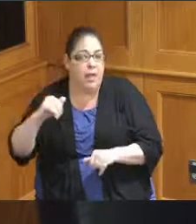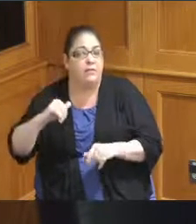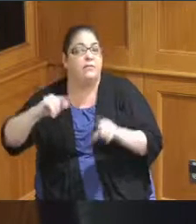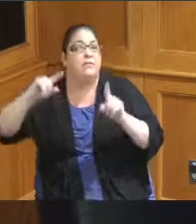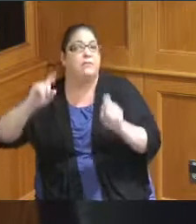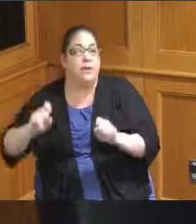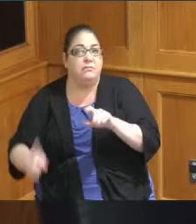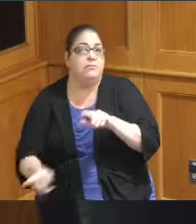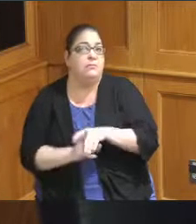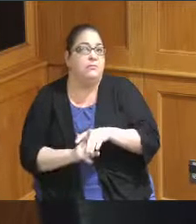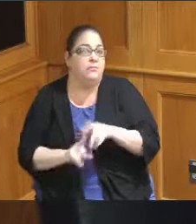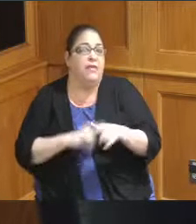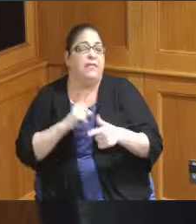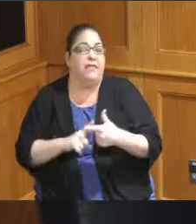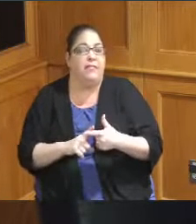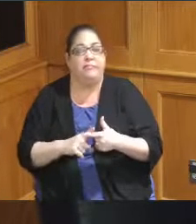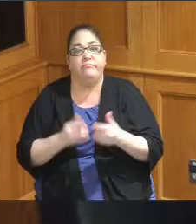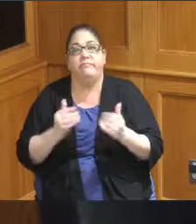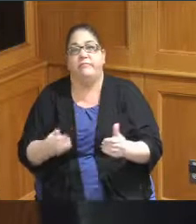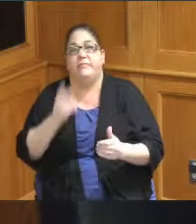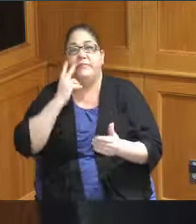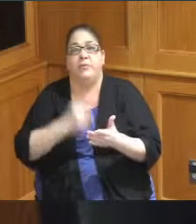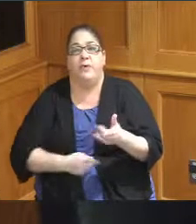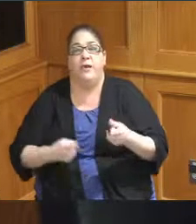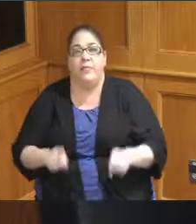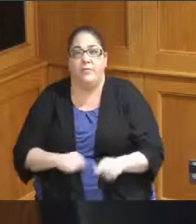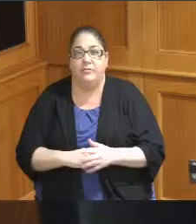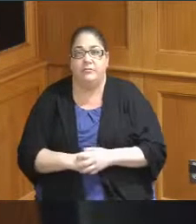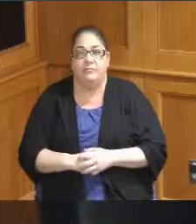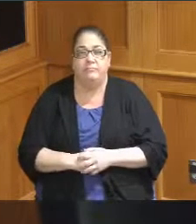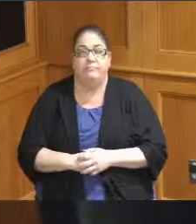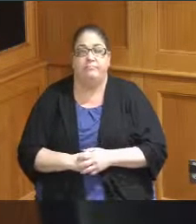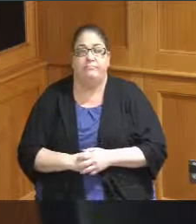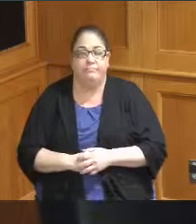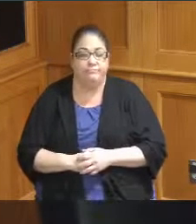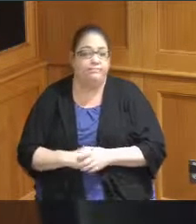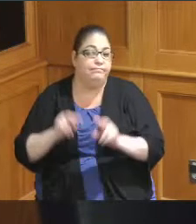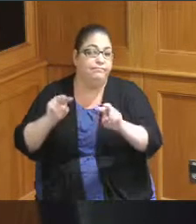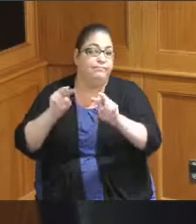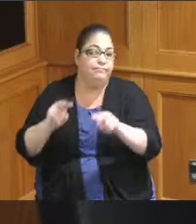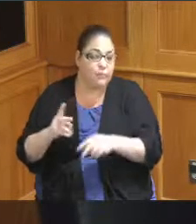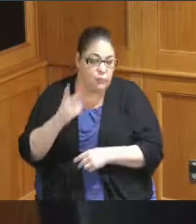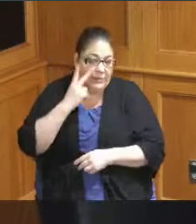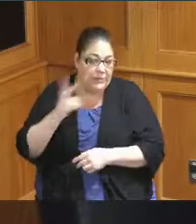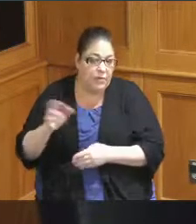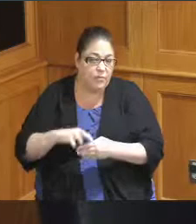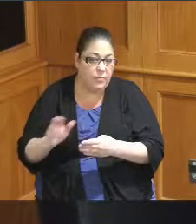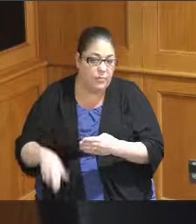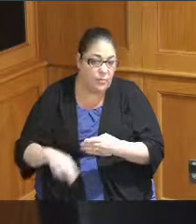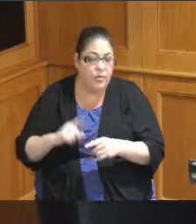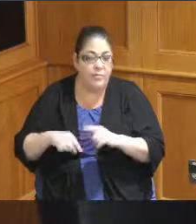and we look forward to hearing back from you on what you believe are the remedies going forward